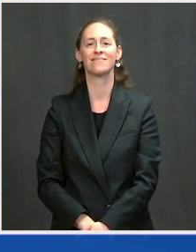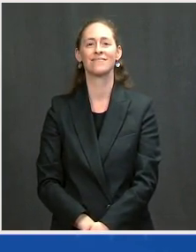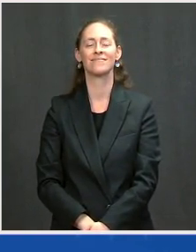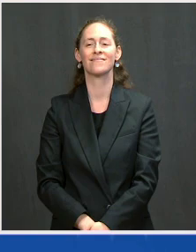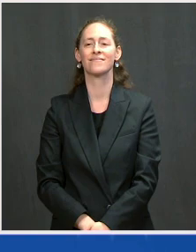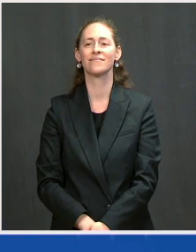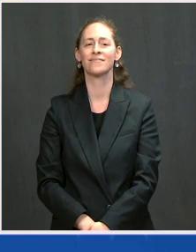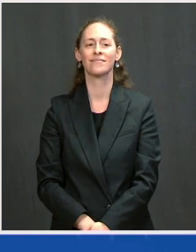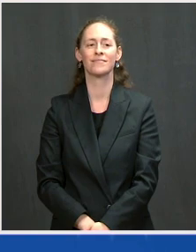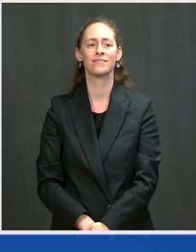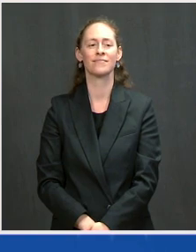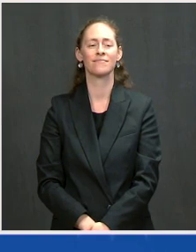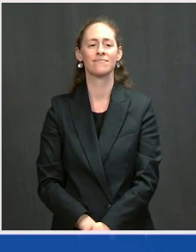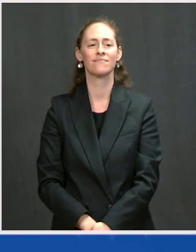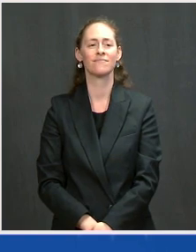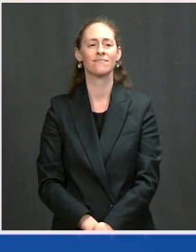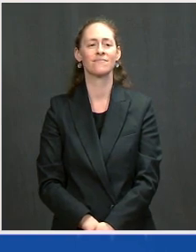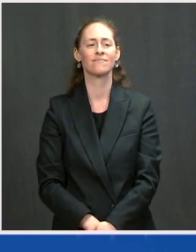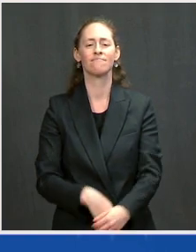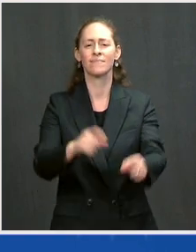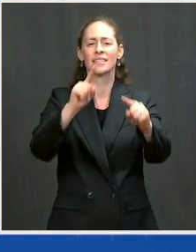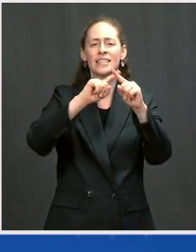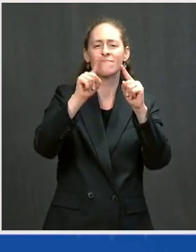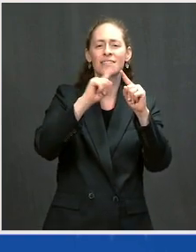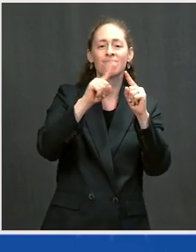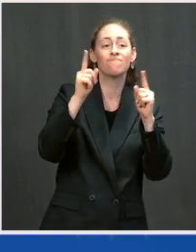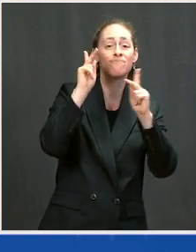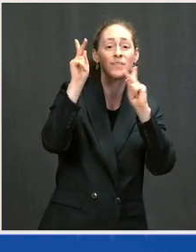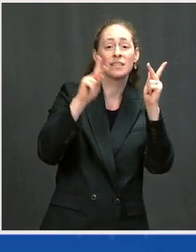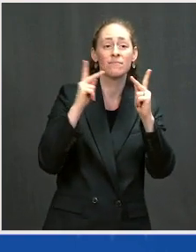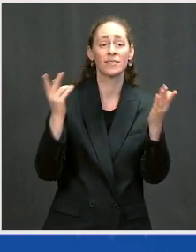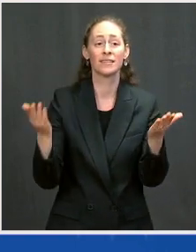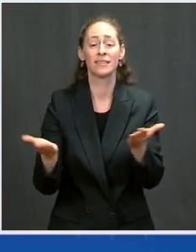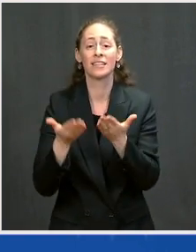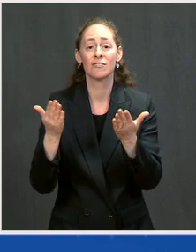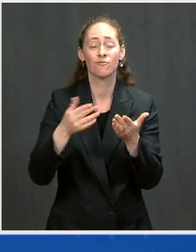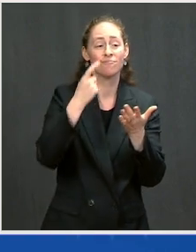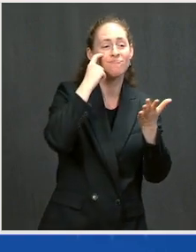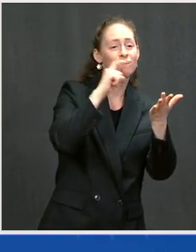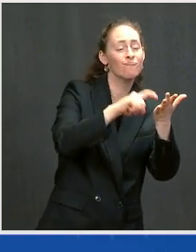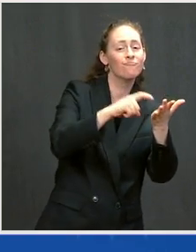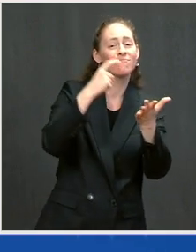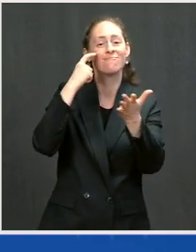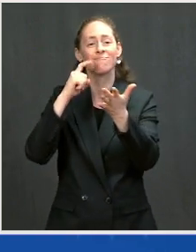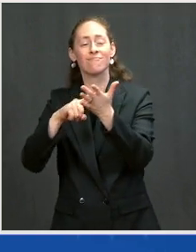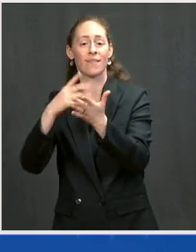I don’t know if they’re here, I didn’t see them yet. And I know the other daughter that Jeannie isn’t with us anymore.